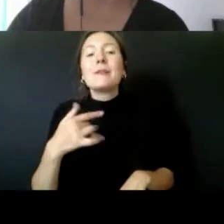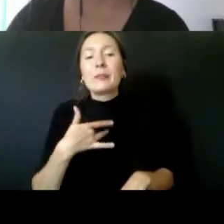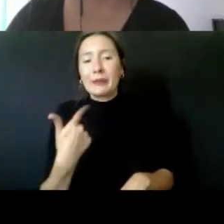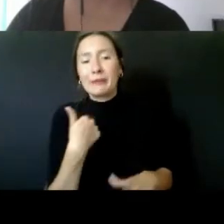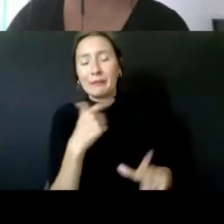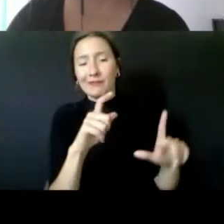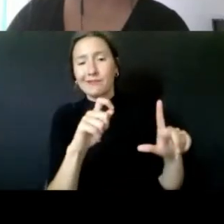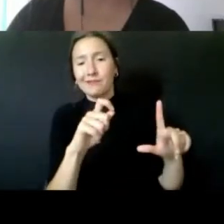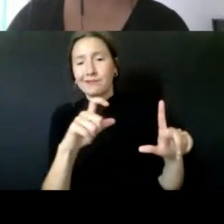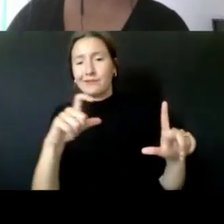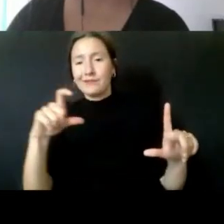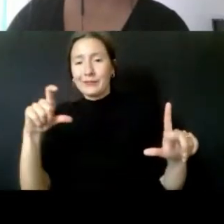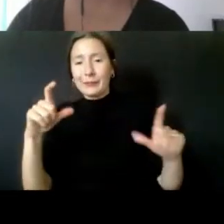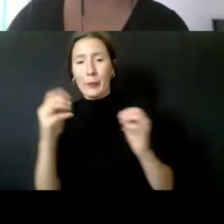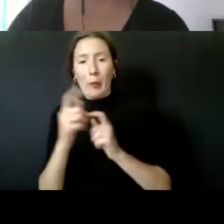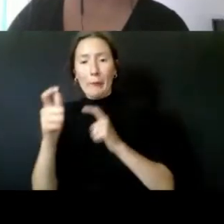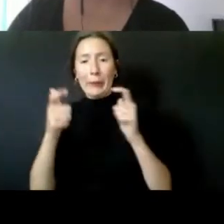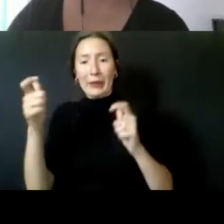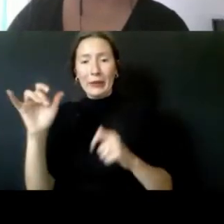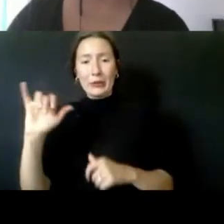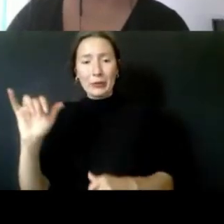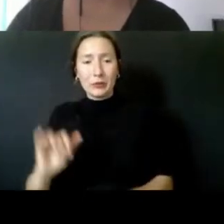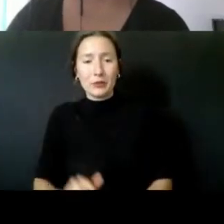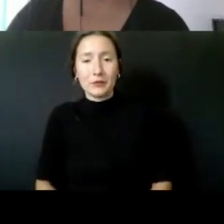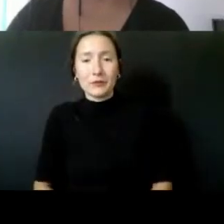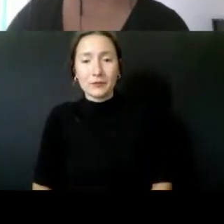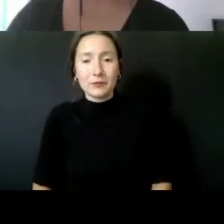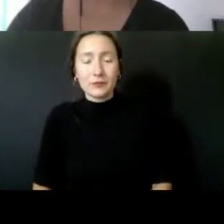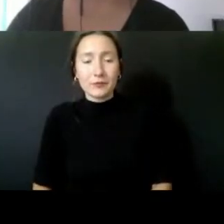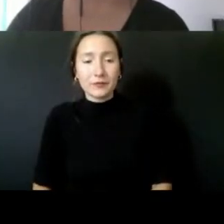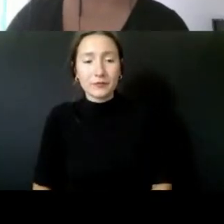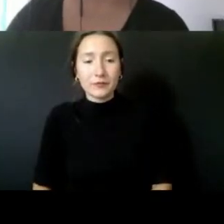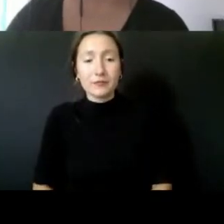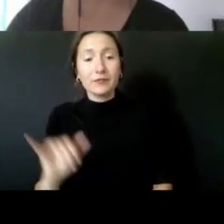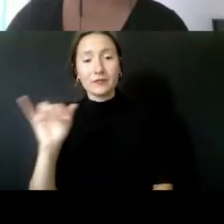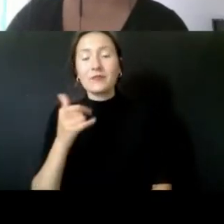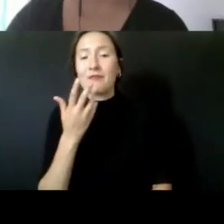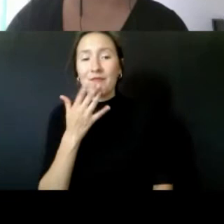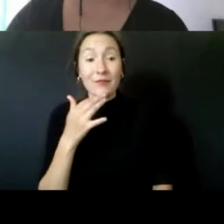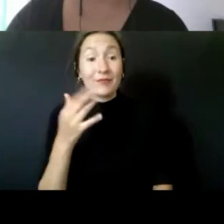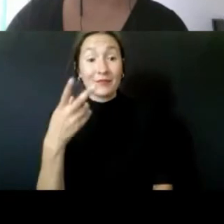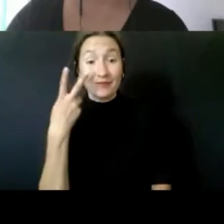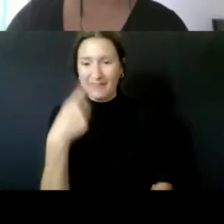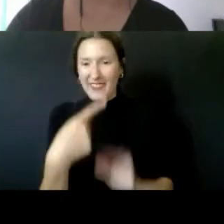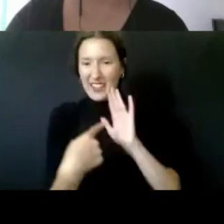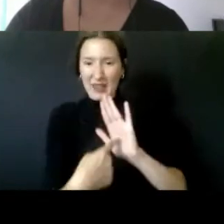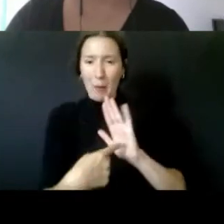color so now if i go into microsoft word you will see that it always tells me where my cursor is